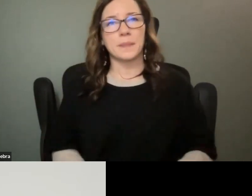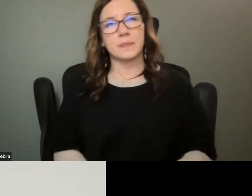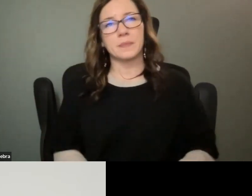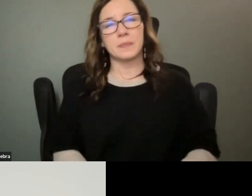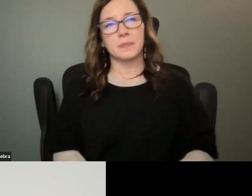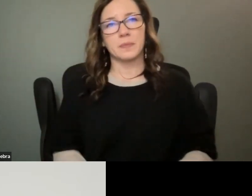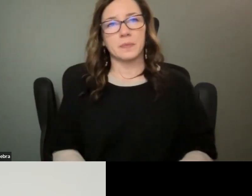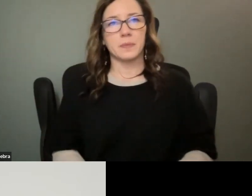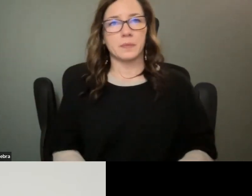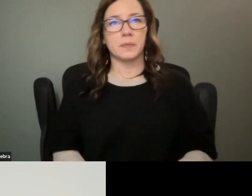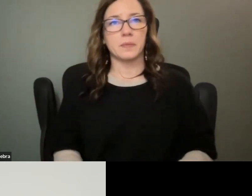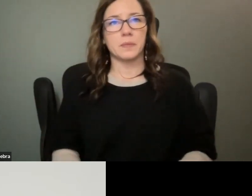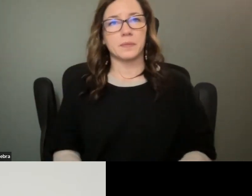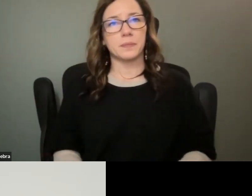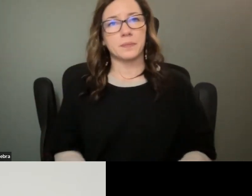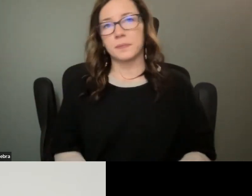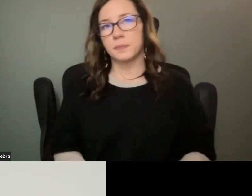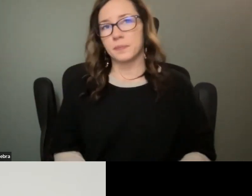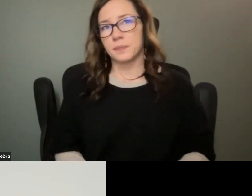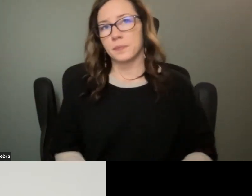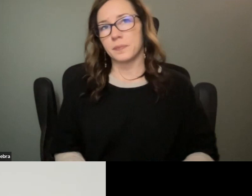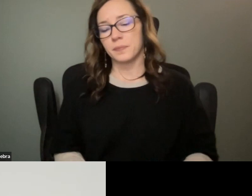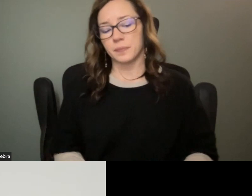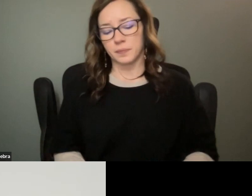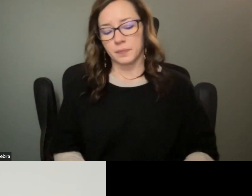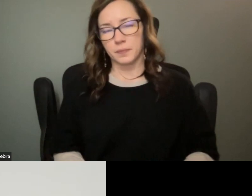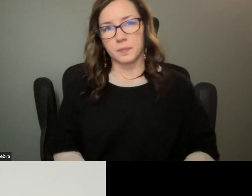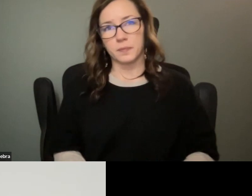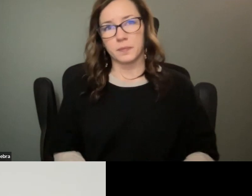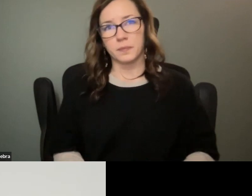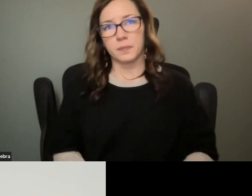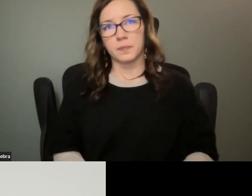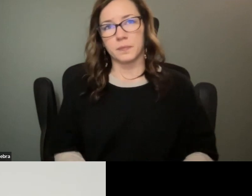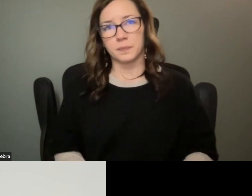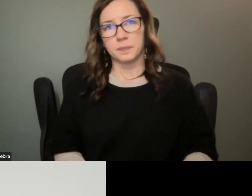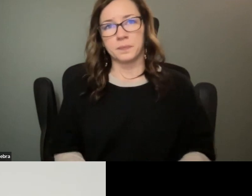little bit more time and let's see